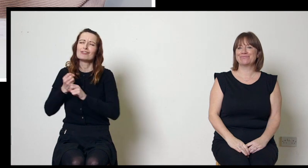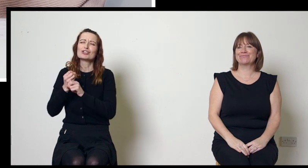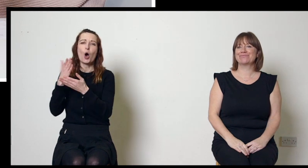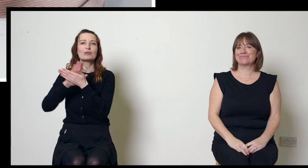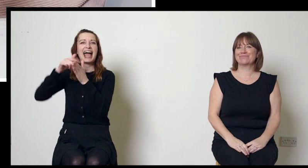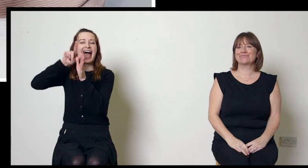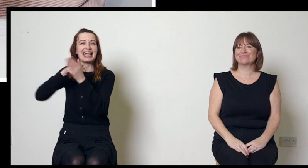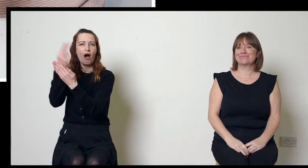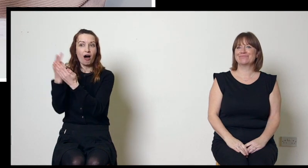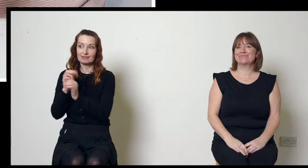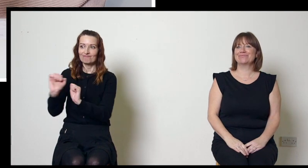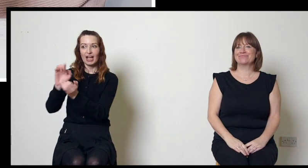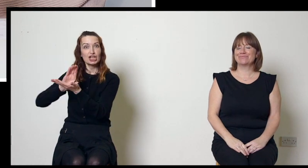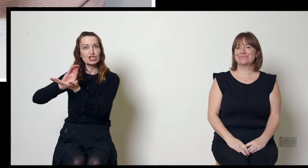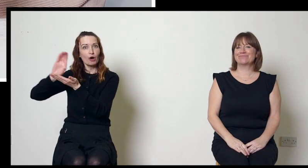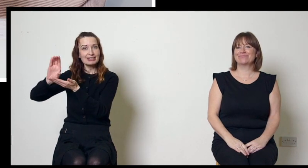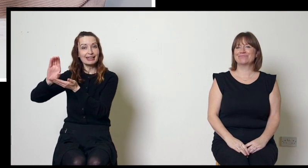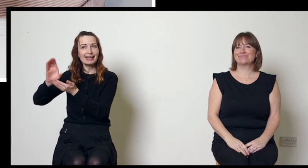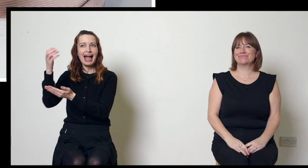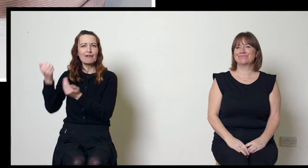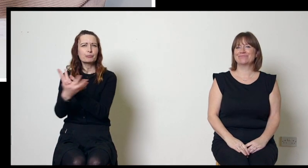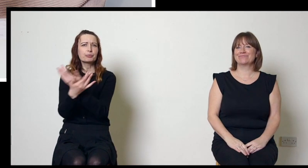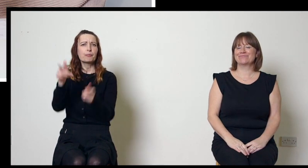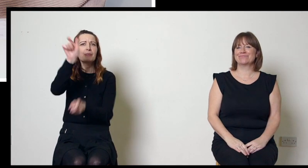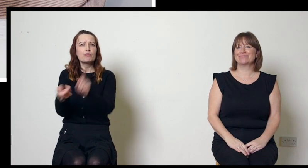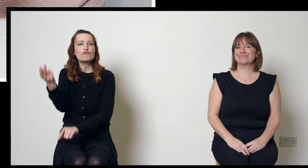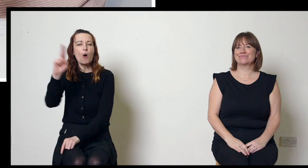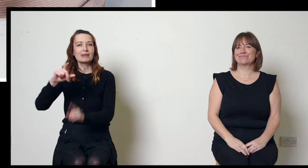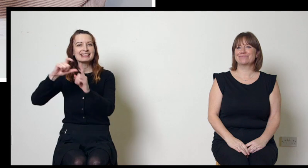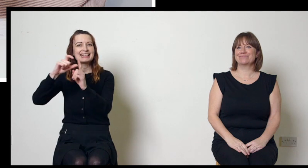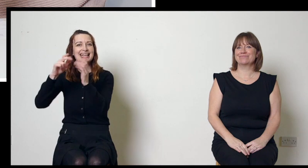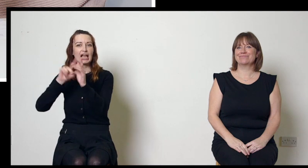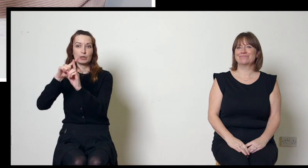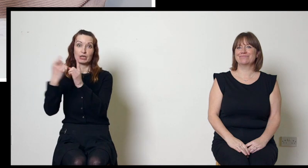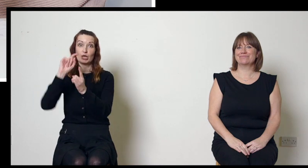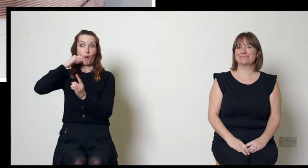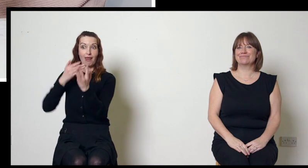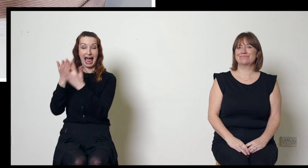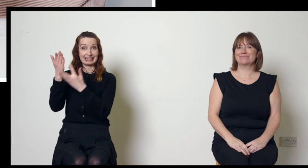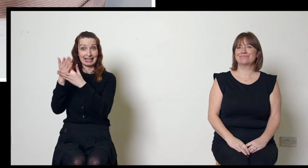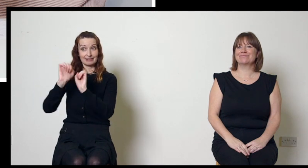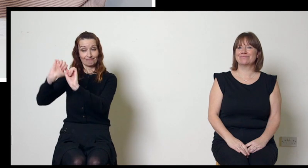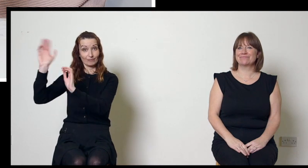that have a lot of people from the DDN community use them day to day. And they put on a fashion show